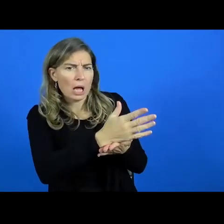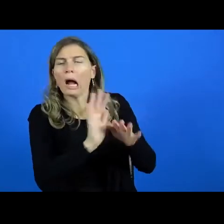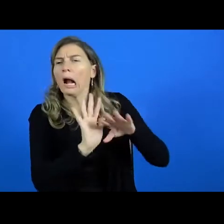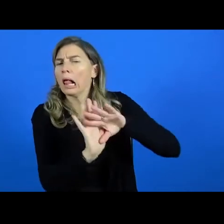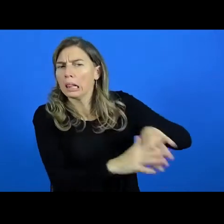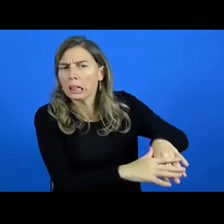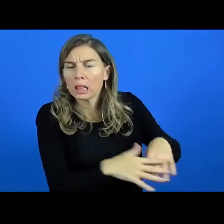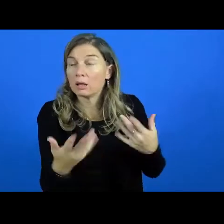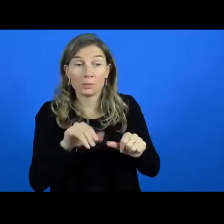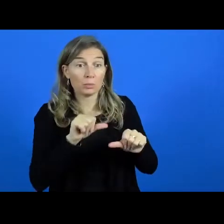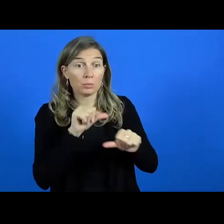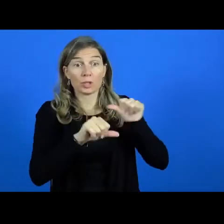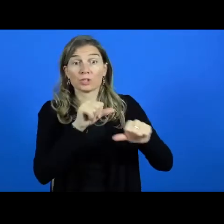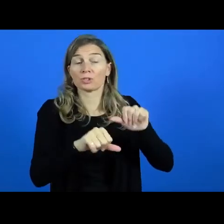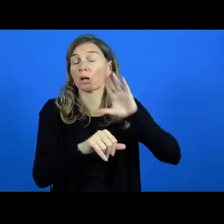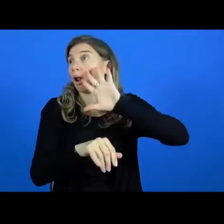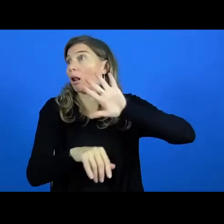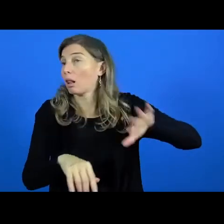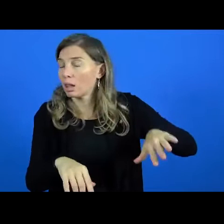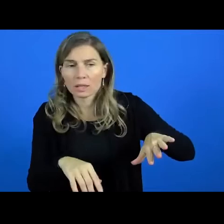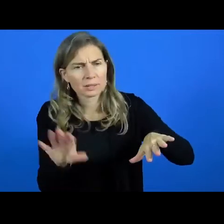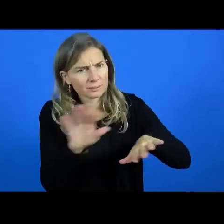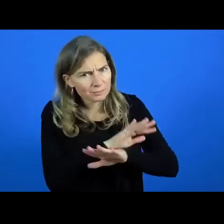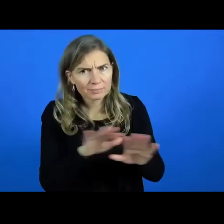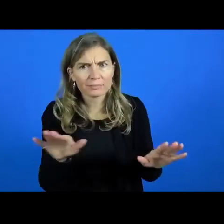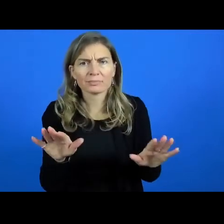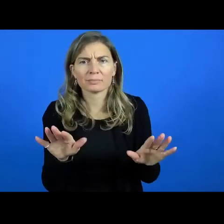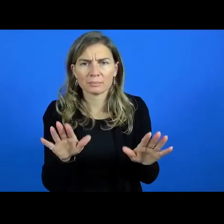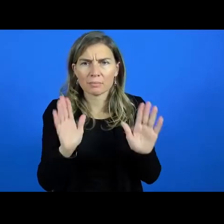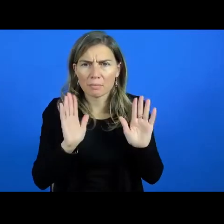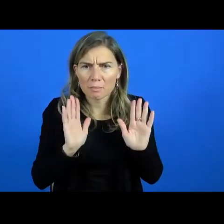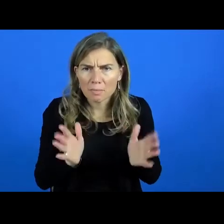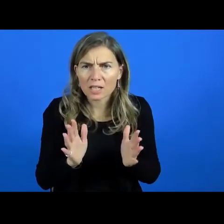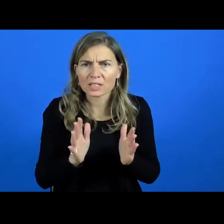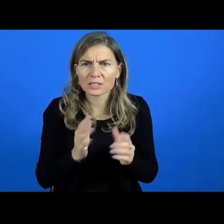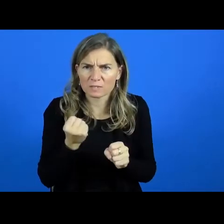and the administration should function quickly if the situation requires that.